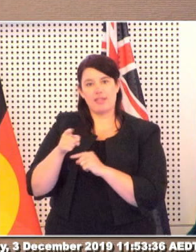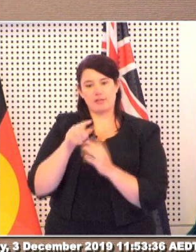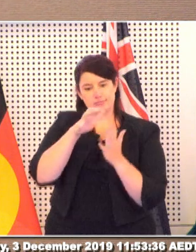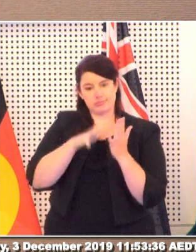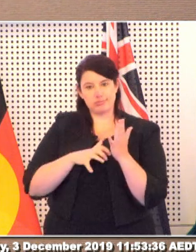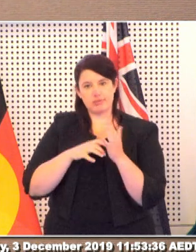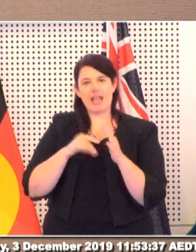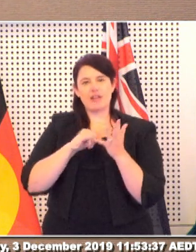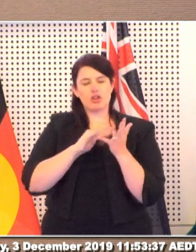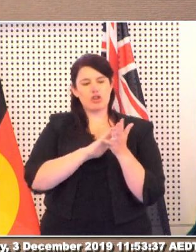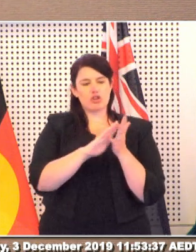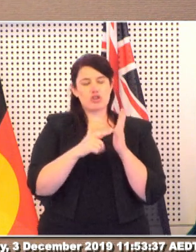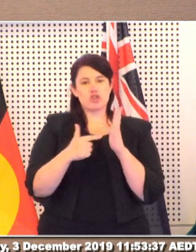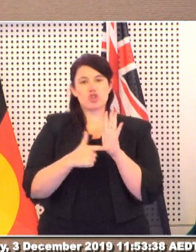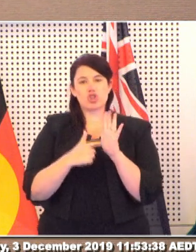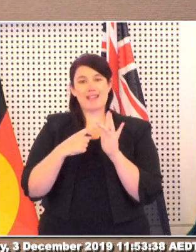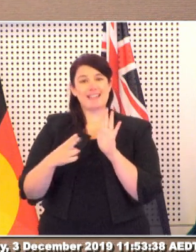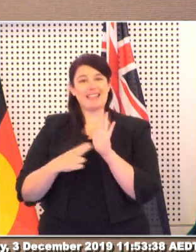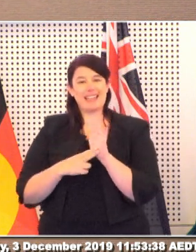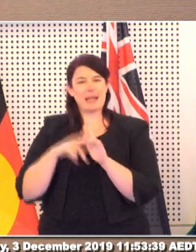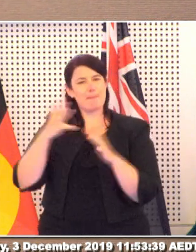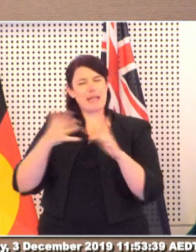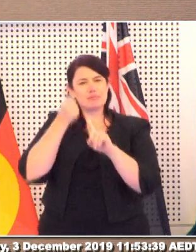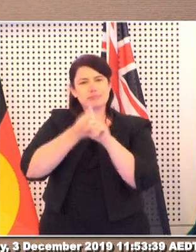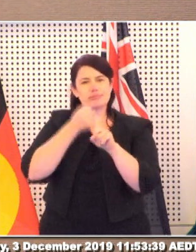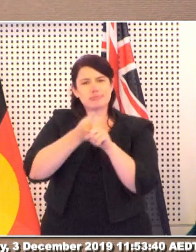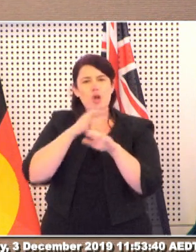which was a web campaign about the deinstitutionalisation. She said: